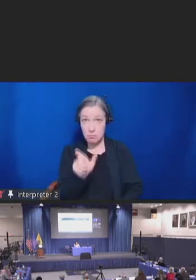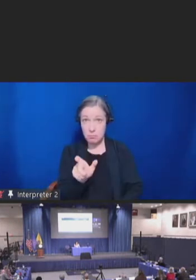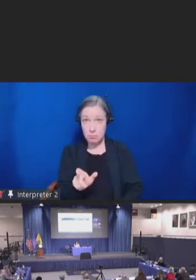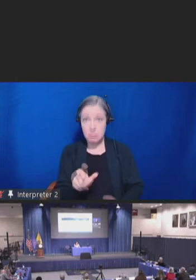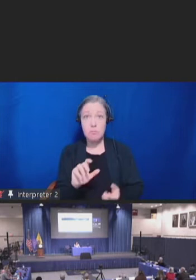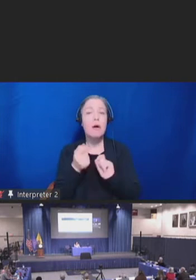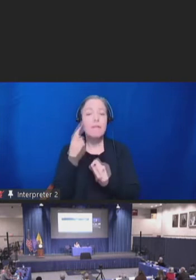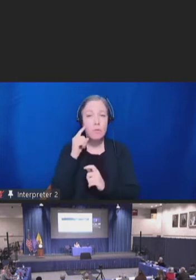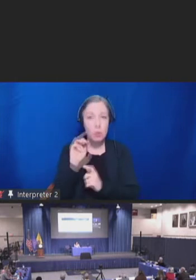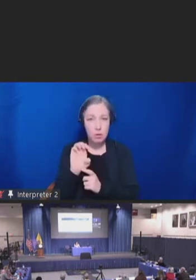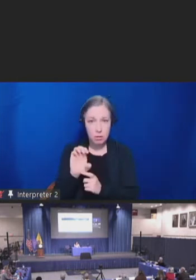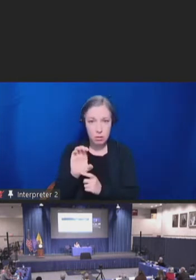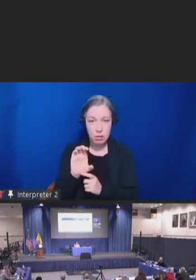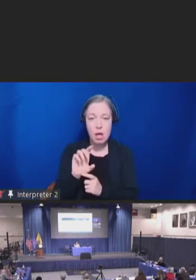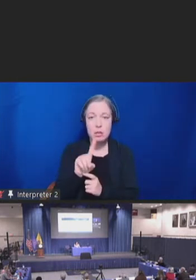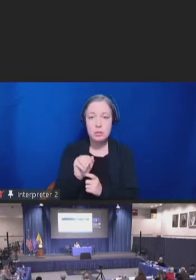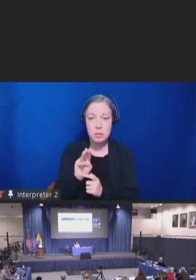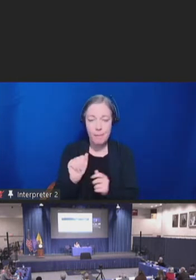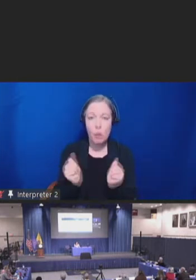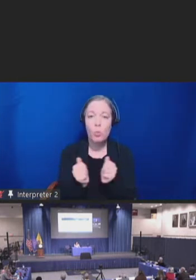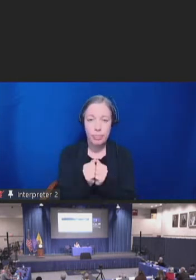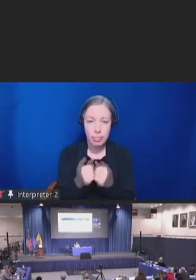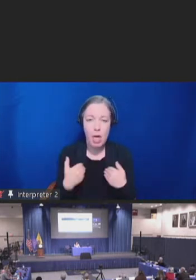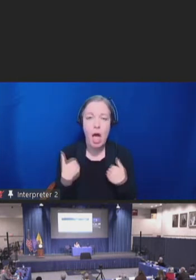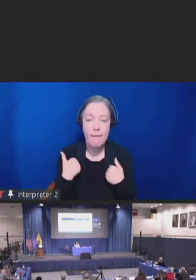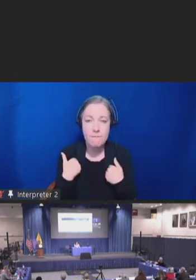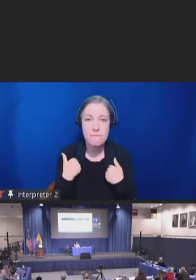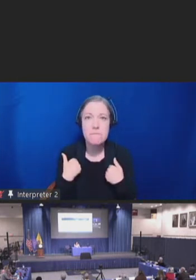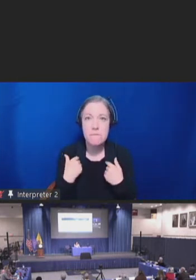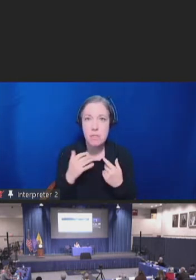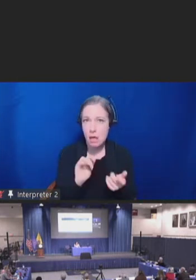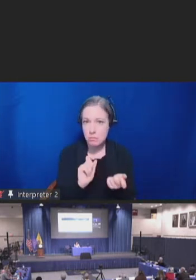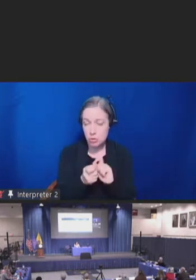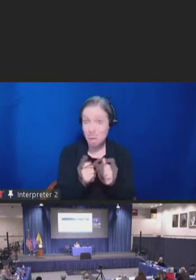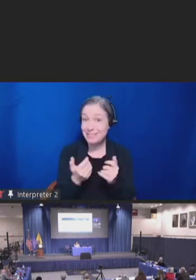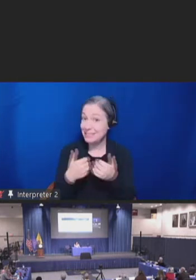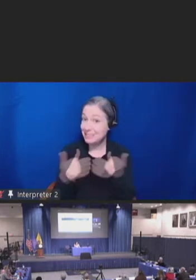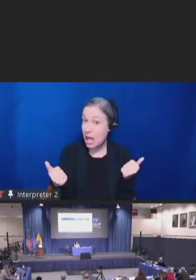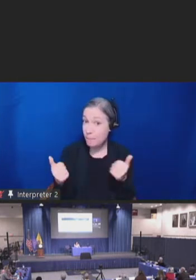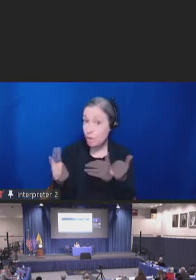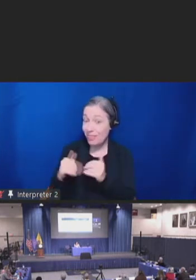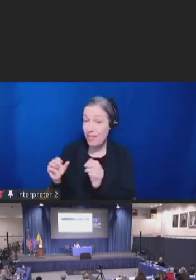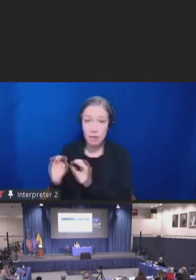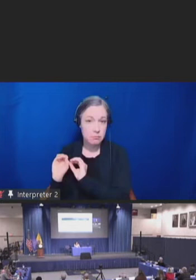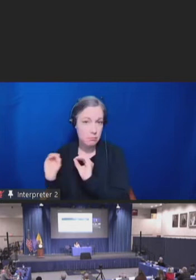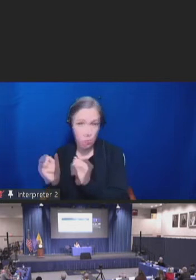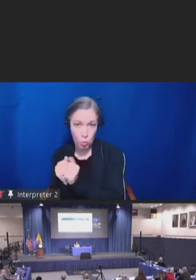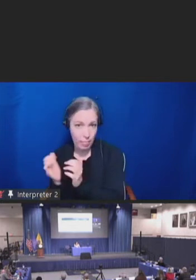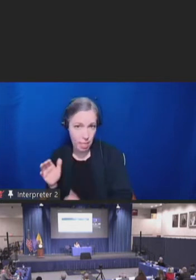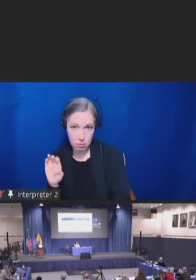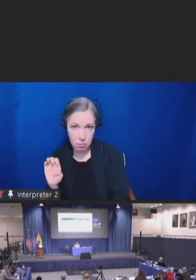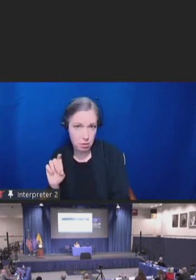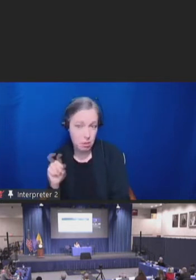And again, this is a separate analysis than in the no eczema cohort. And as you can see, the first row is vaccine-associated aluminum.